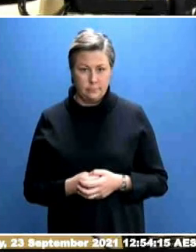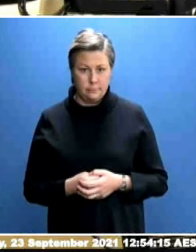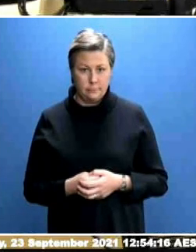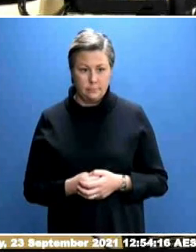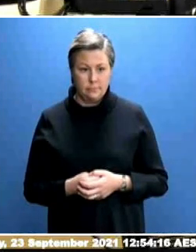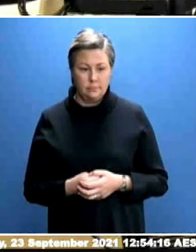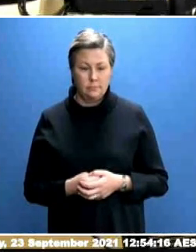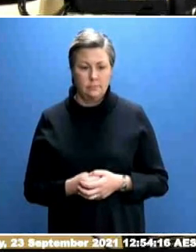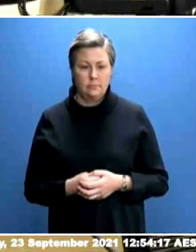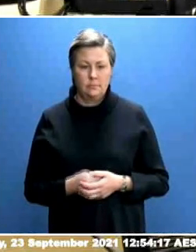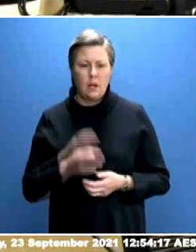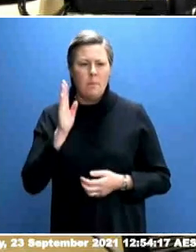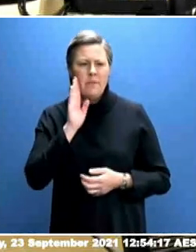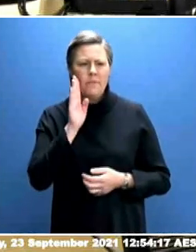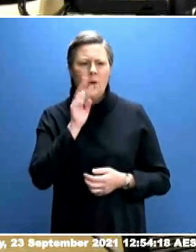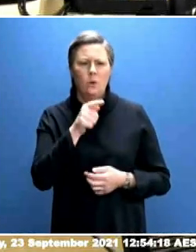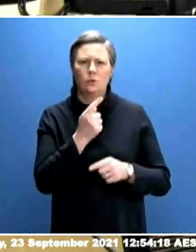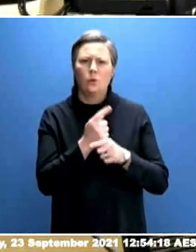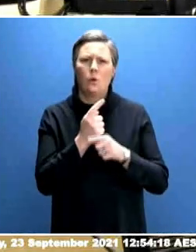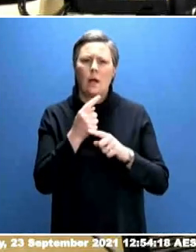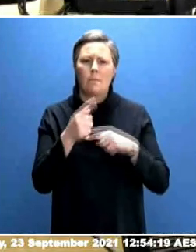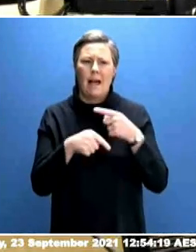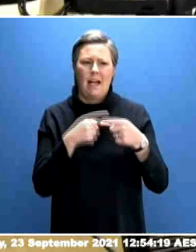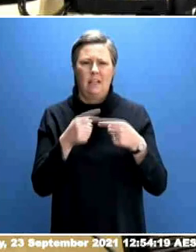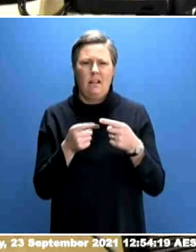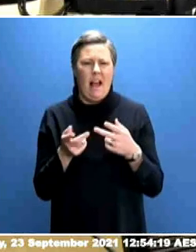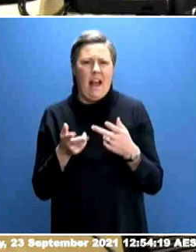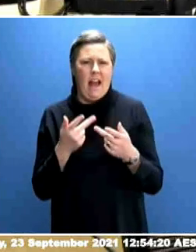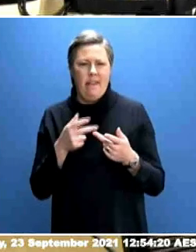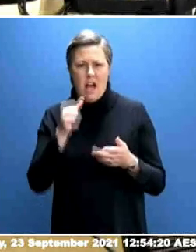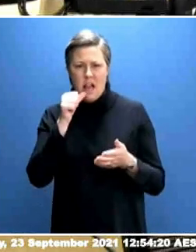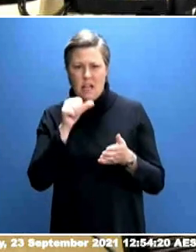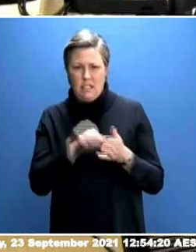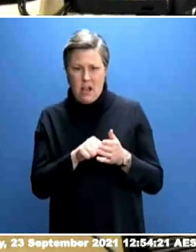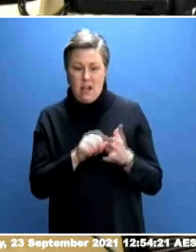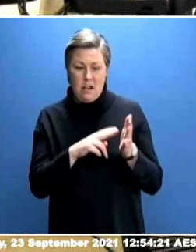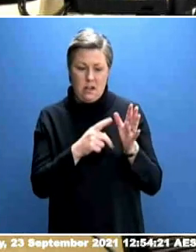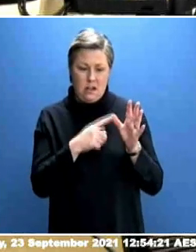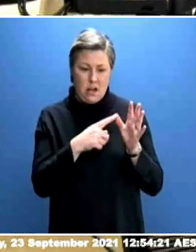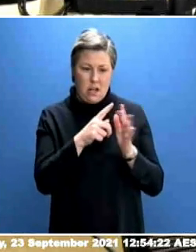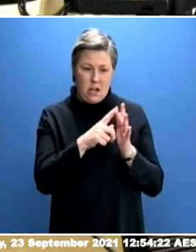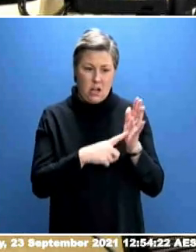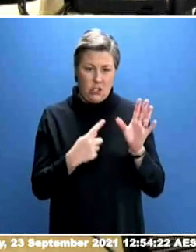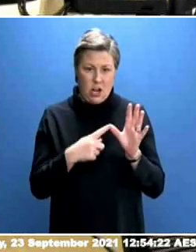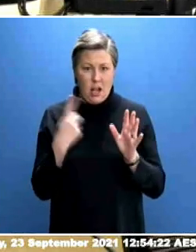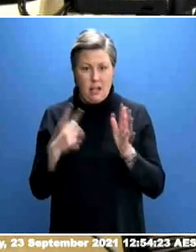was written by jointly NAAJA and the Legal Aid Commission.